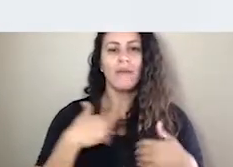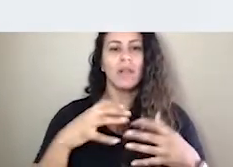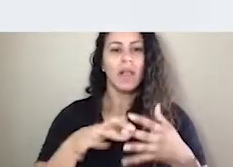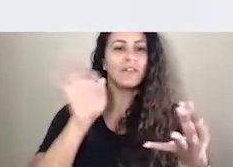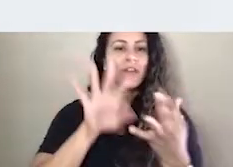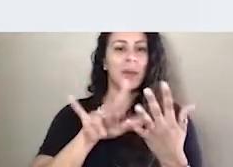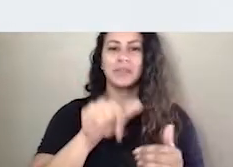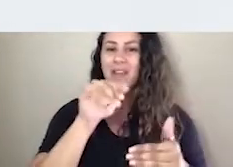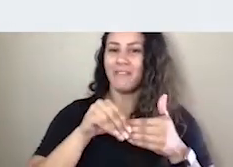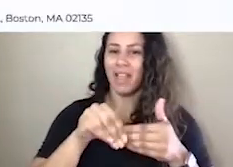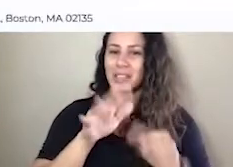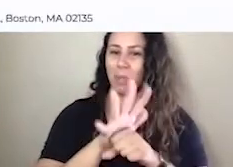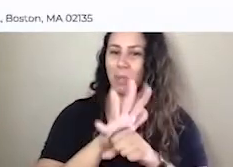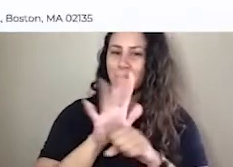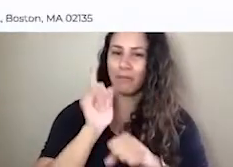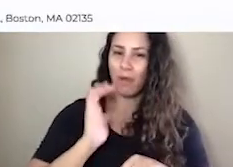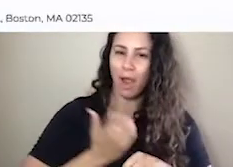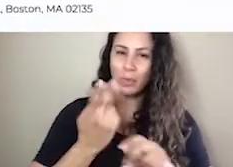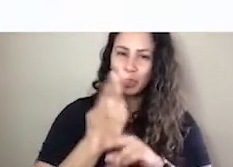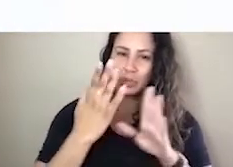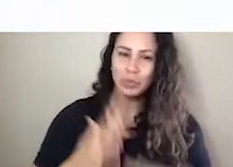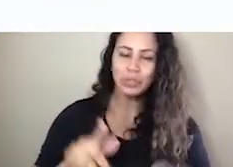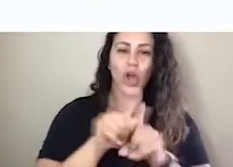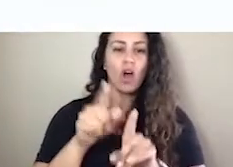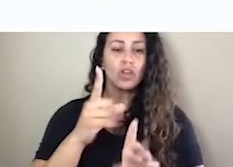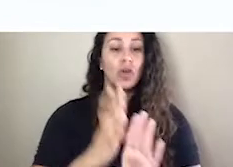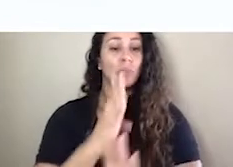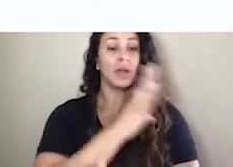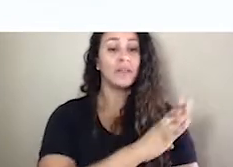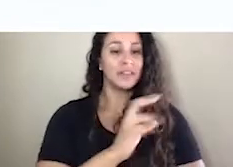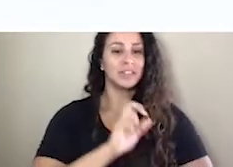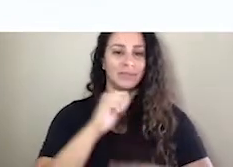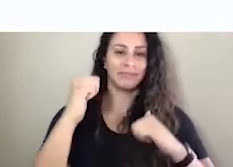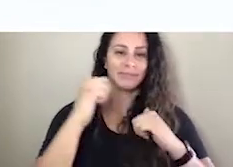THESE WERE NOT FLEXIBLE ENOUGH FOR THE USERS AND HARD